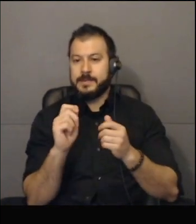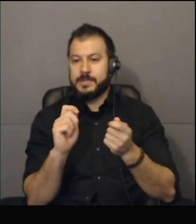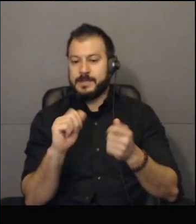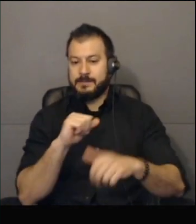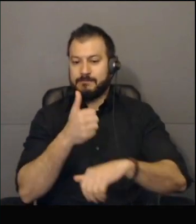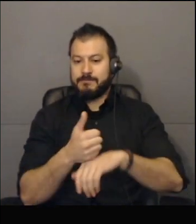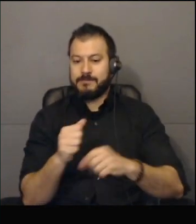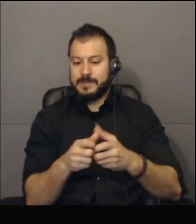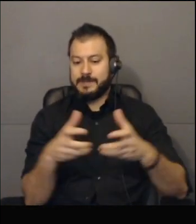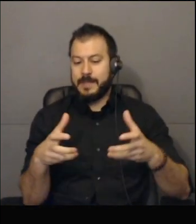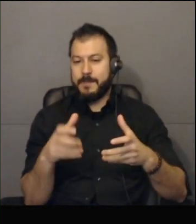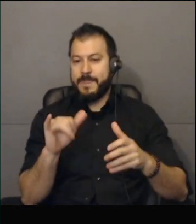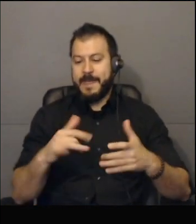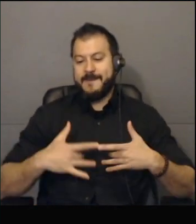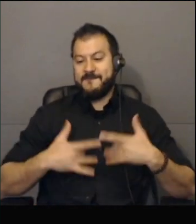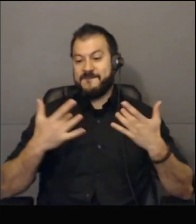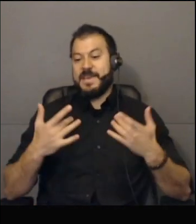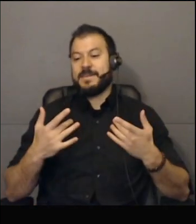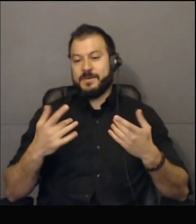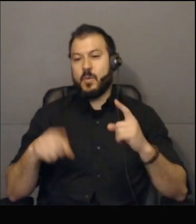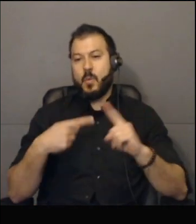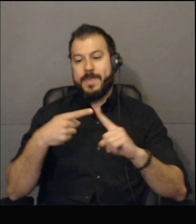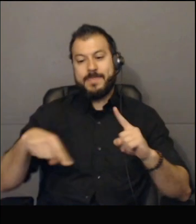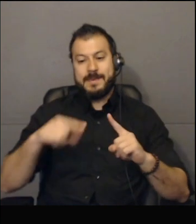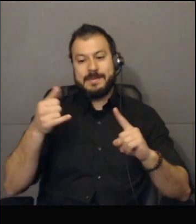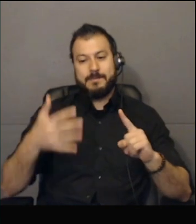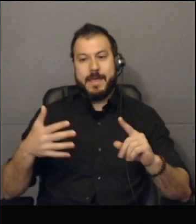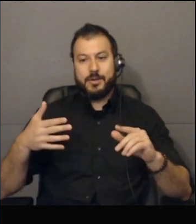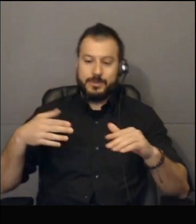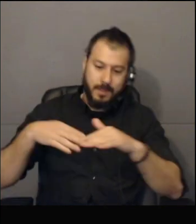based on the event generated with these players log on.